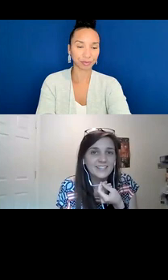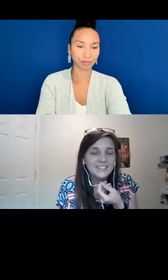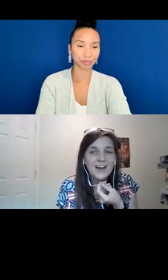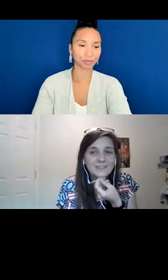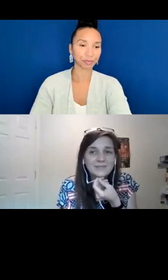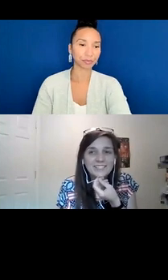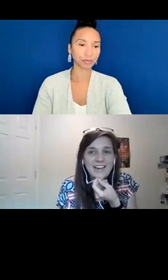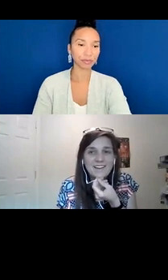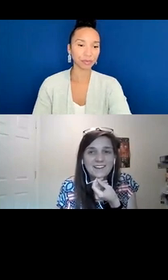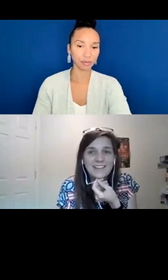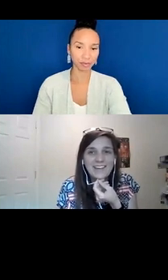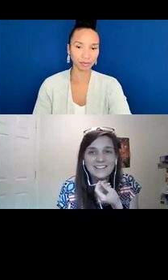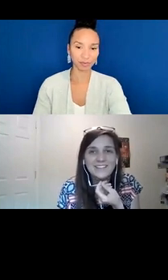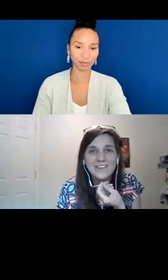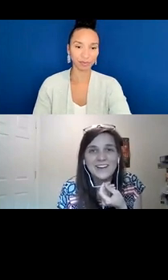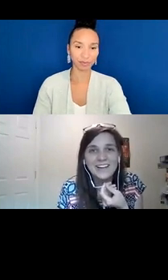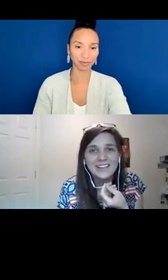It's awesome to see how engaged everyone is.